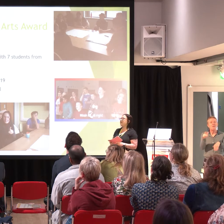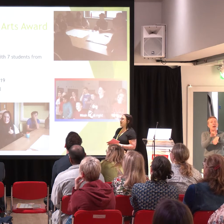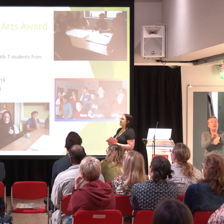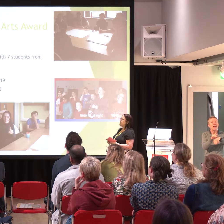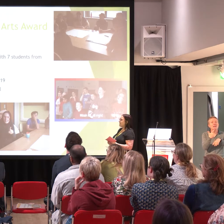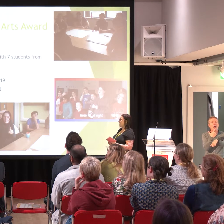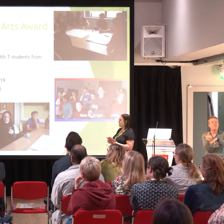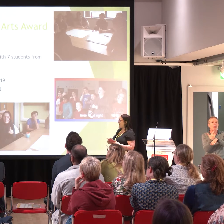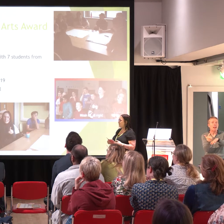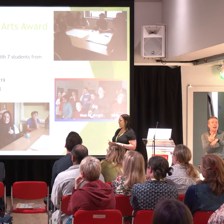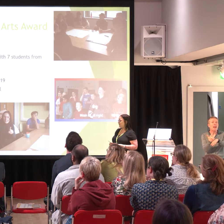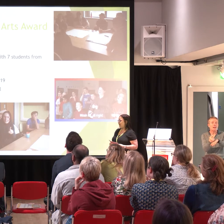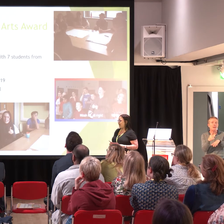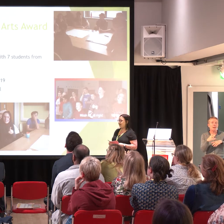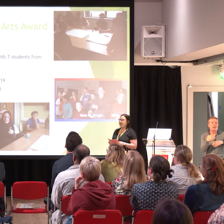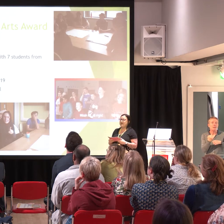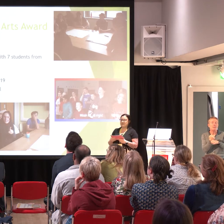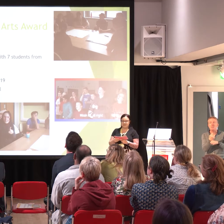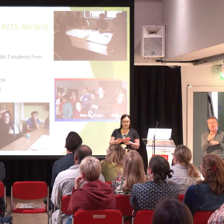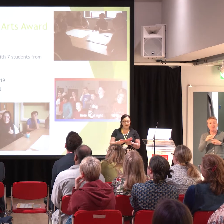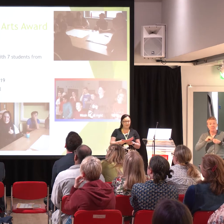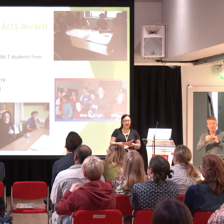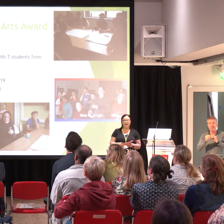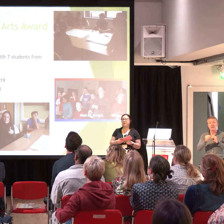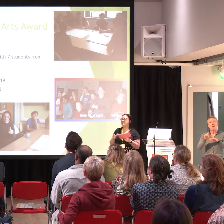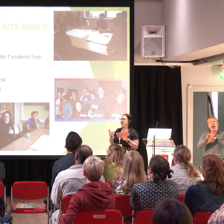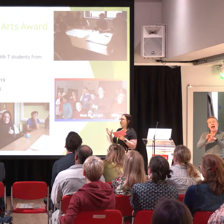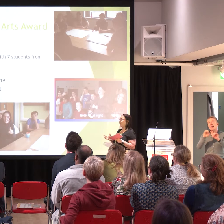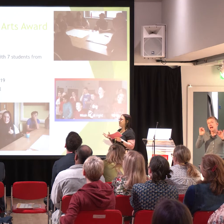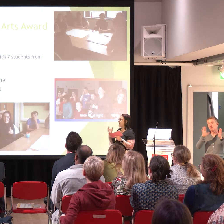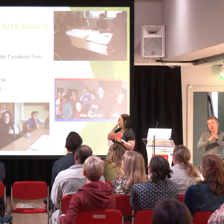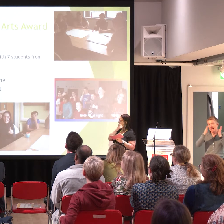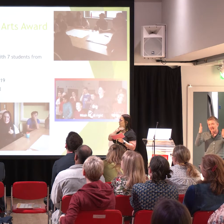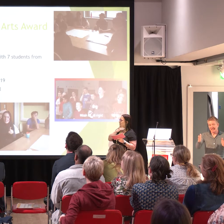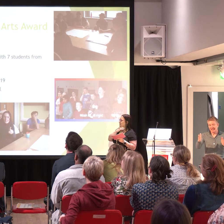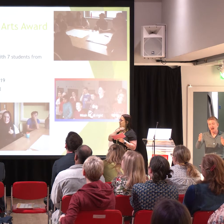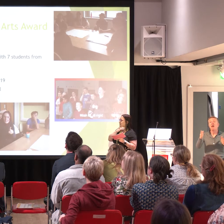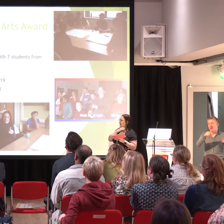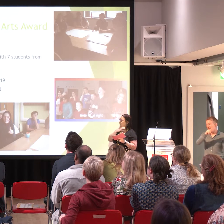They created a 10-minute play. This 10-minute play was then performed at Attenborough Arts Centre.